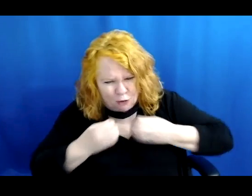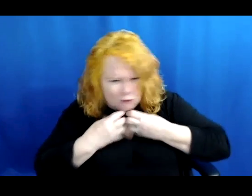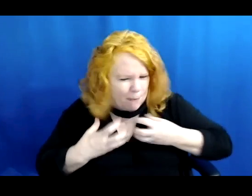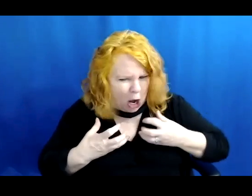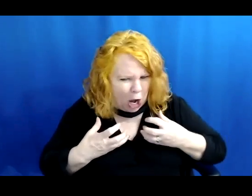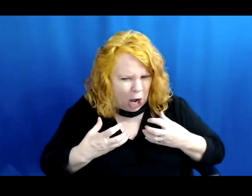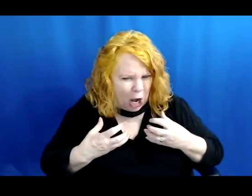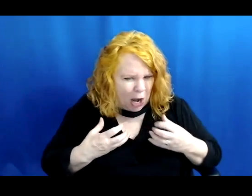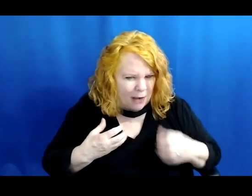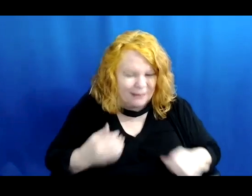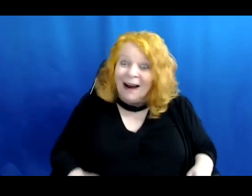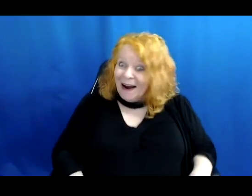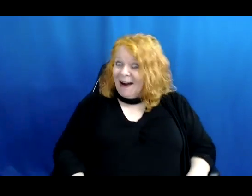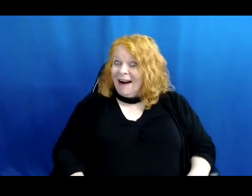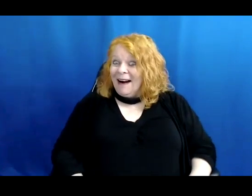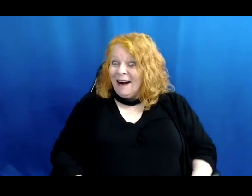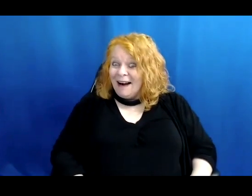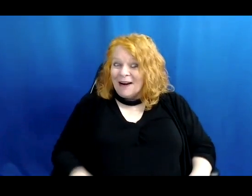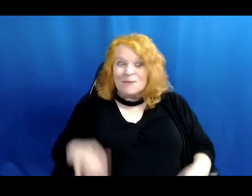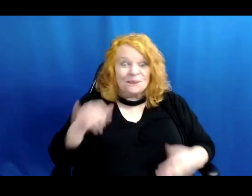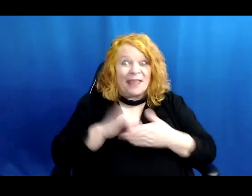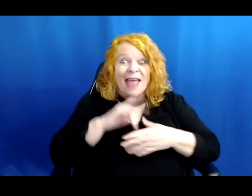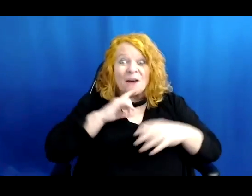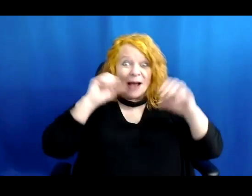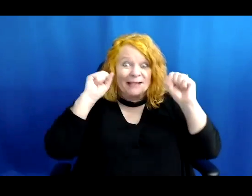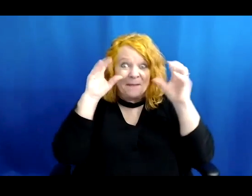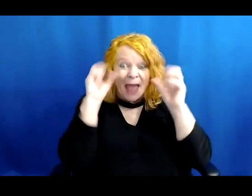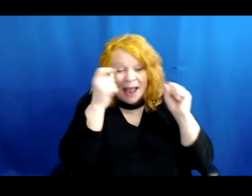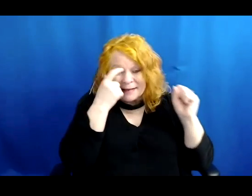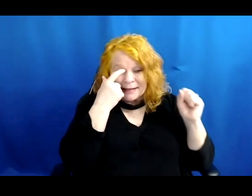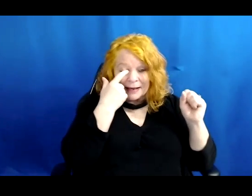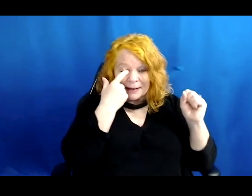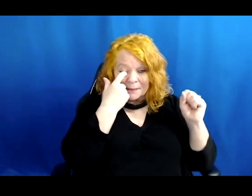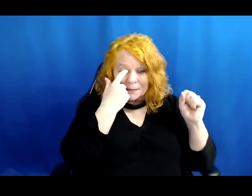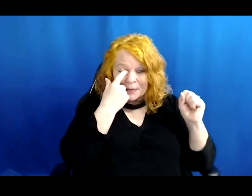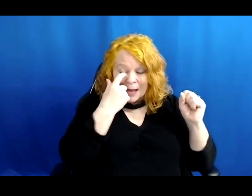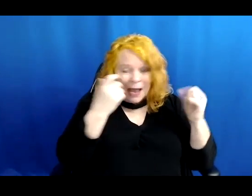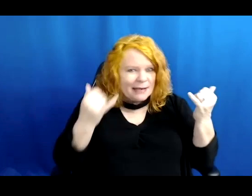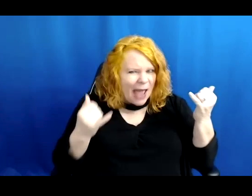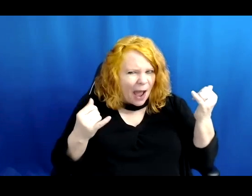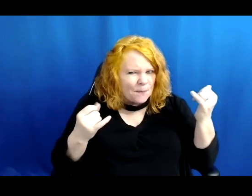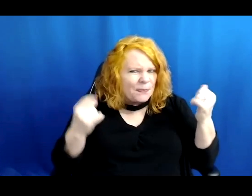Okay that was amazing. "Now did I hear you say you are hungry,